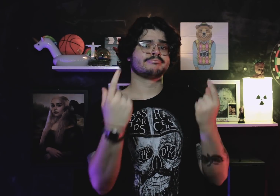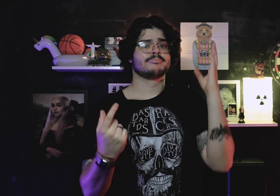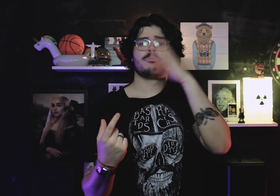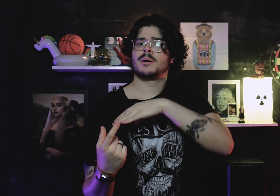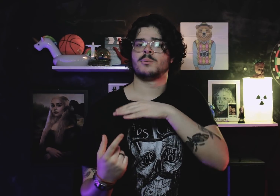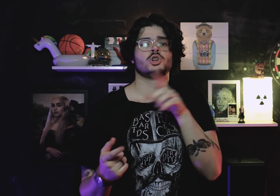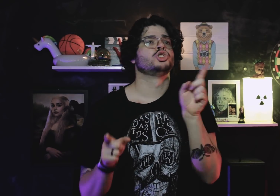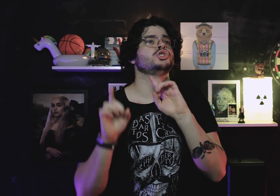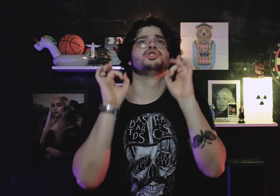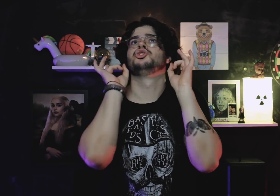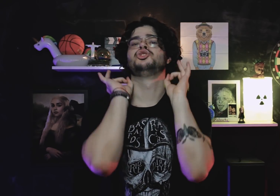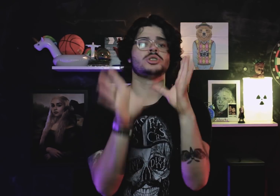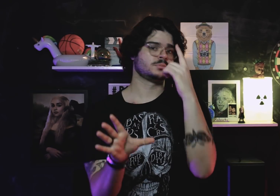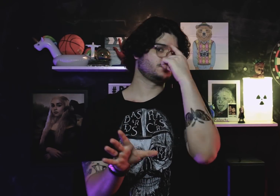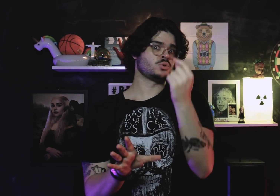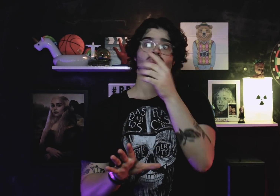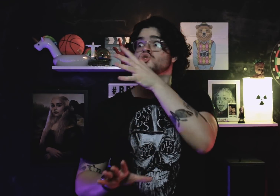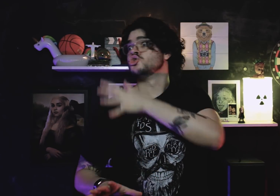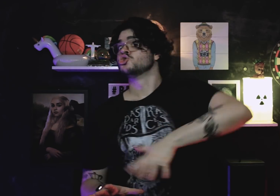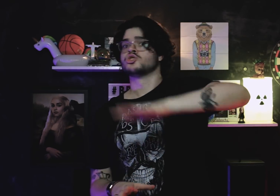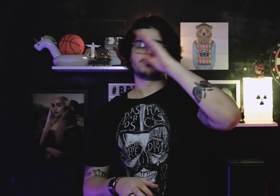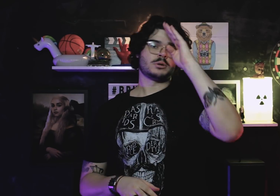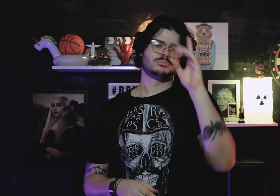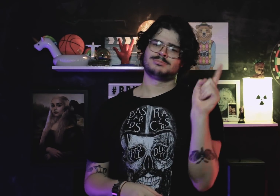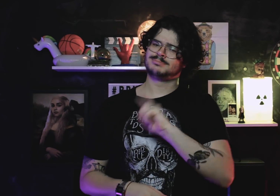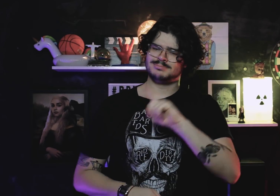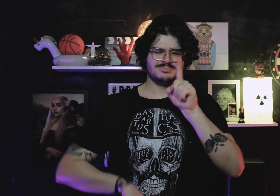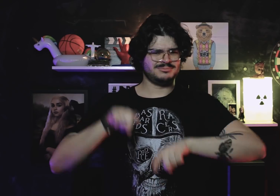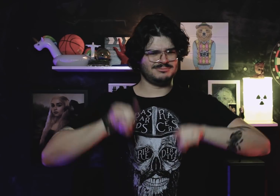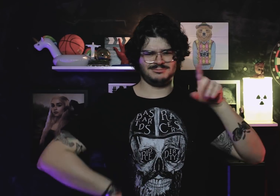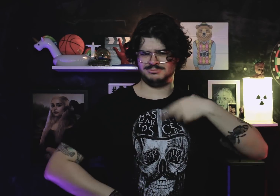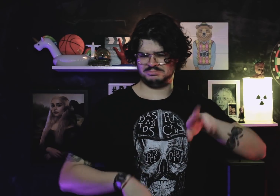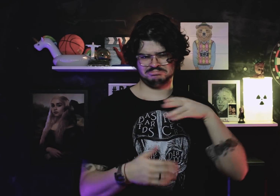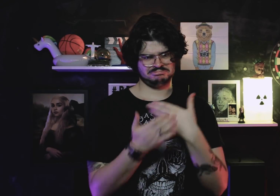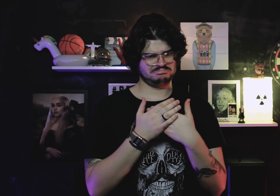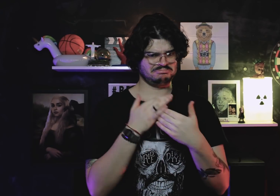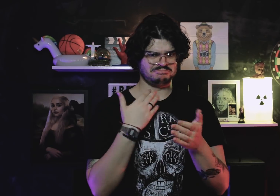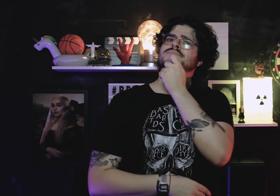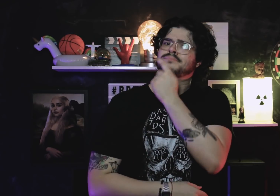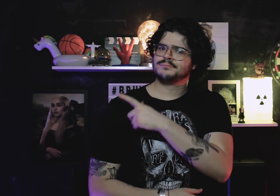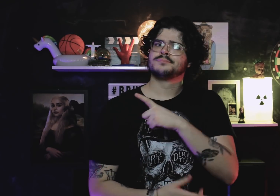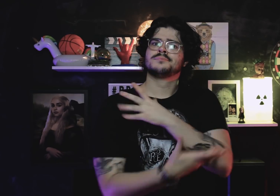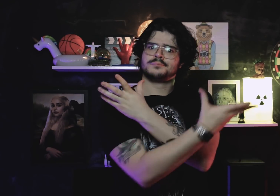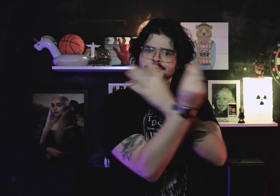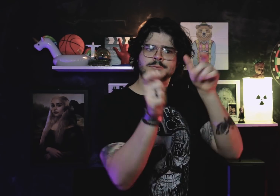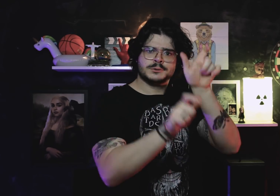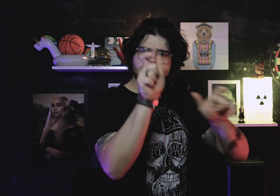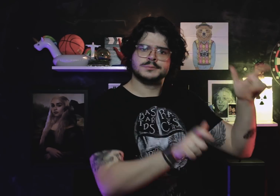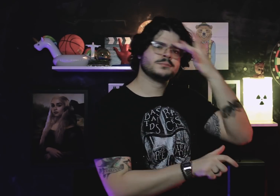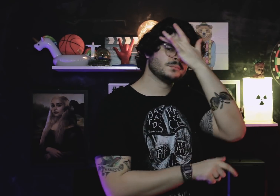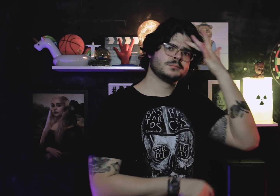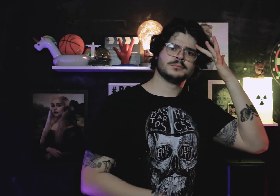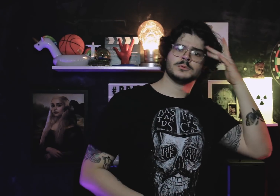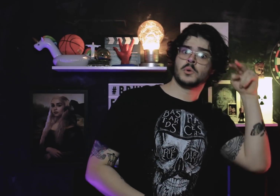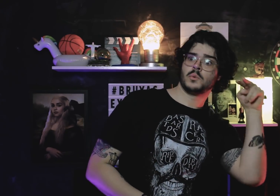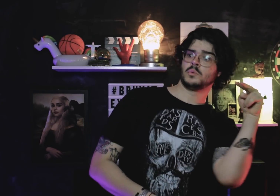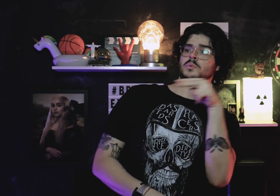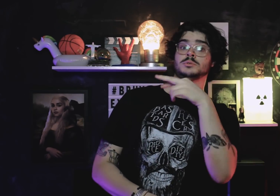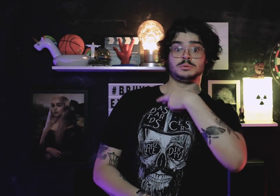evil is not exclusive to witchcraft. The funny thing is that many people believe that